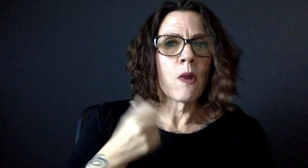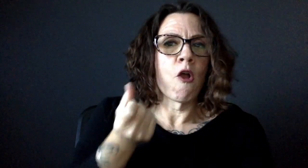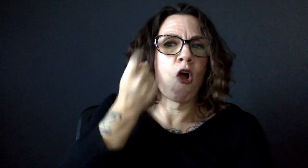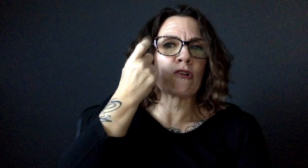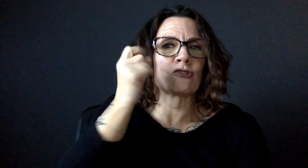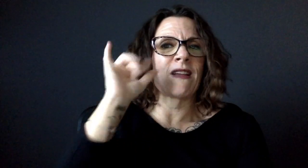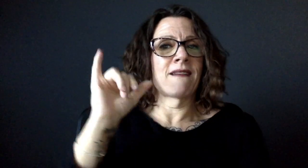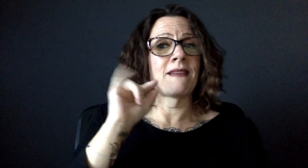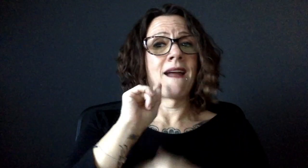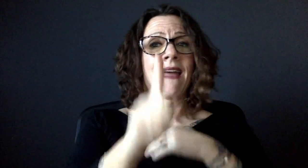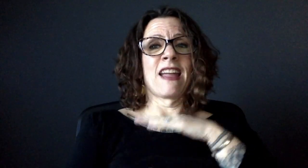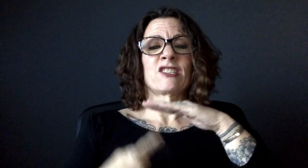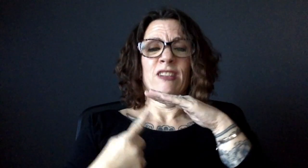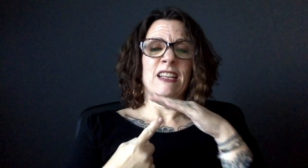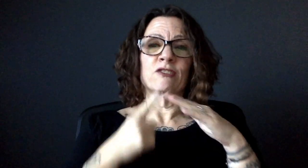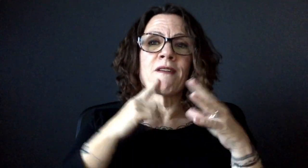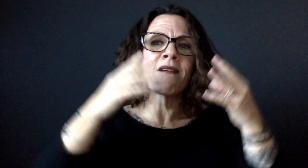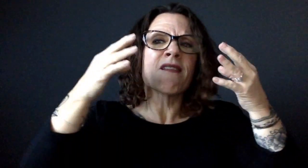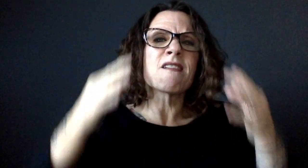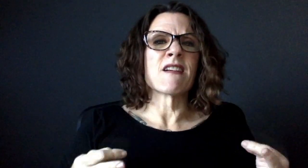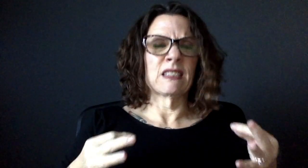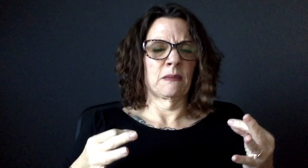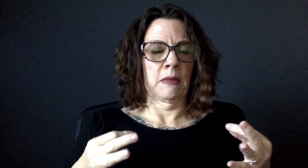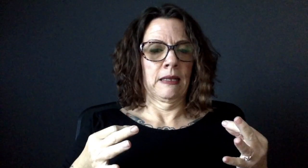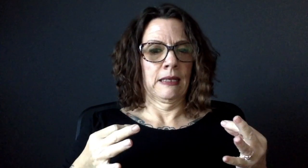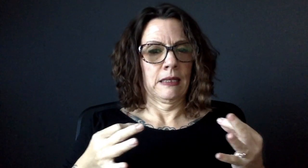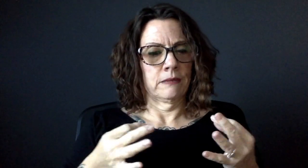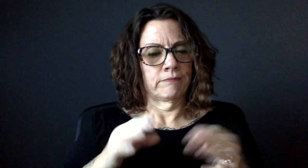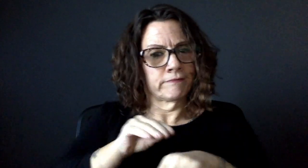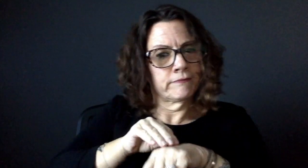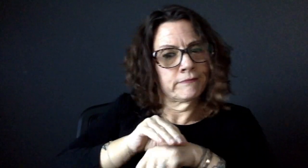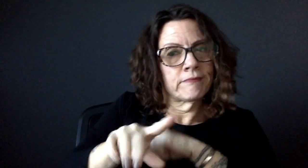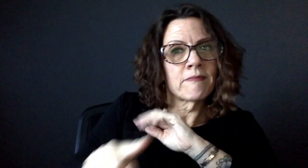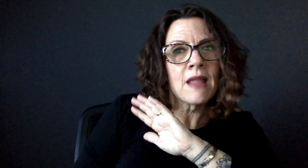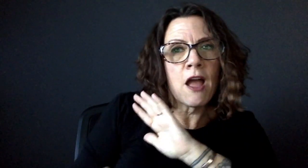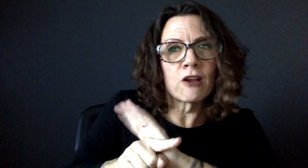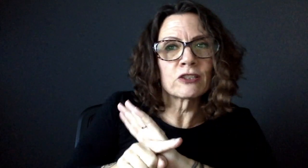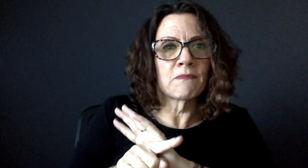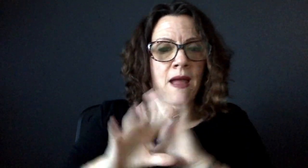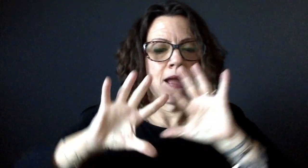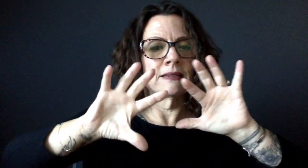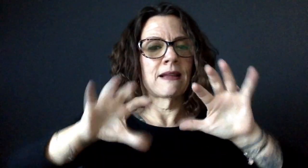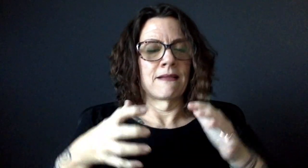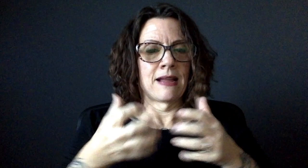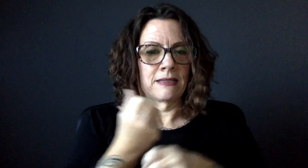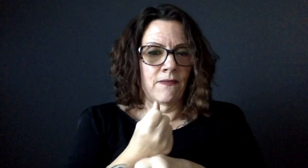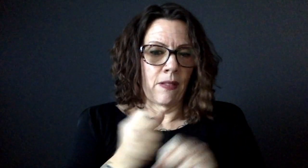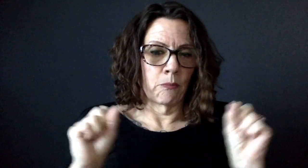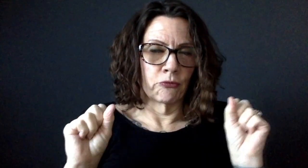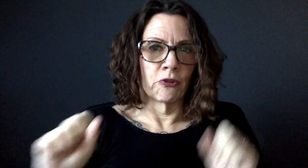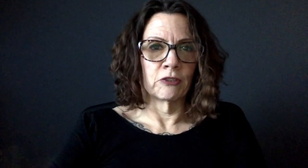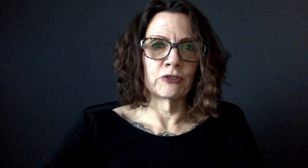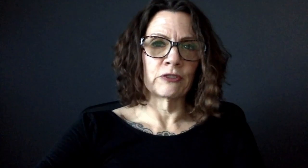as we understand that isolation ultimately undermines collective liberation.